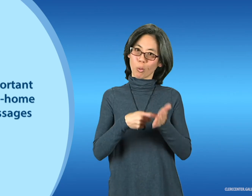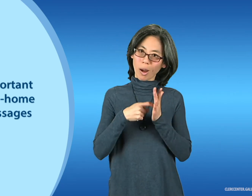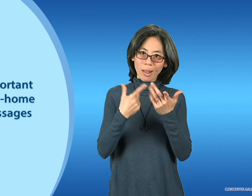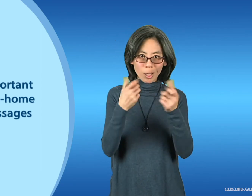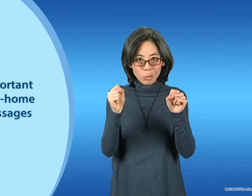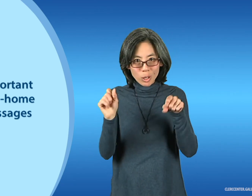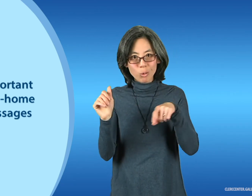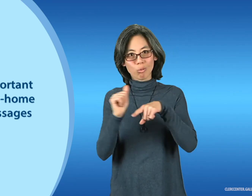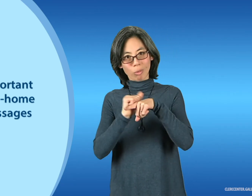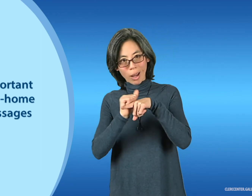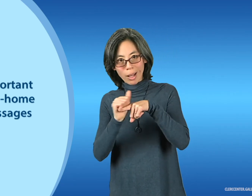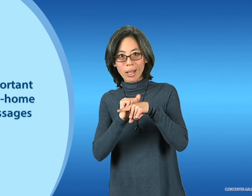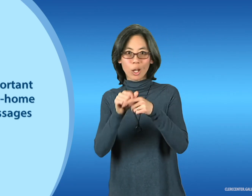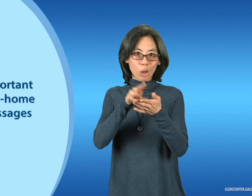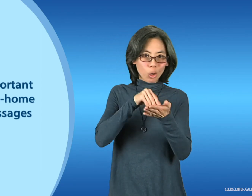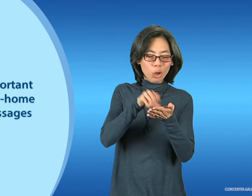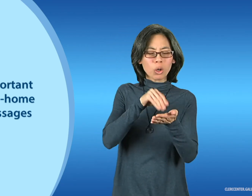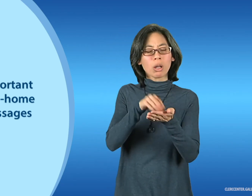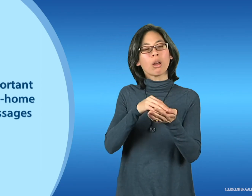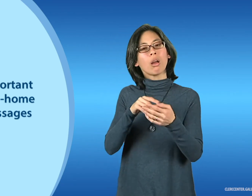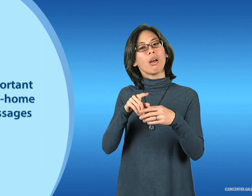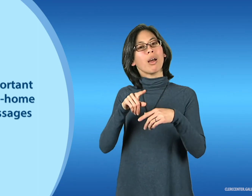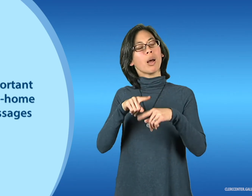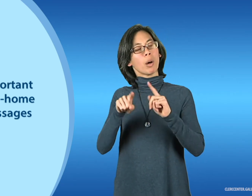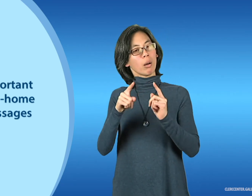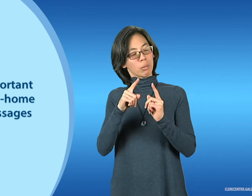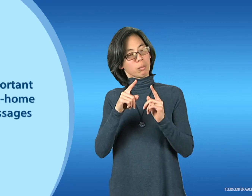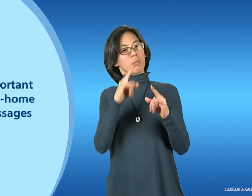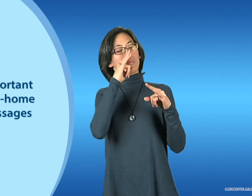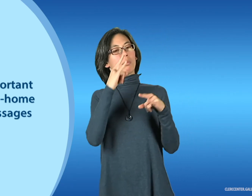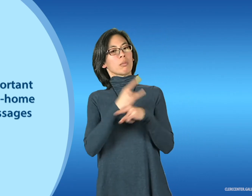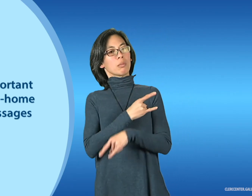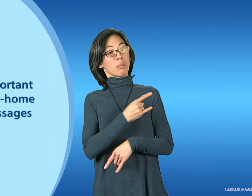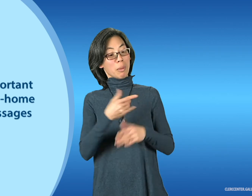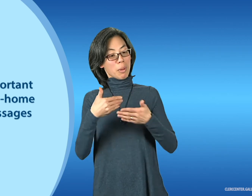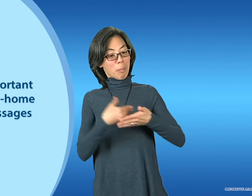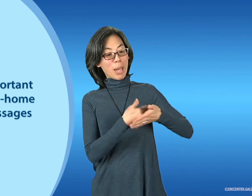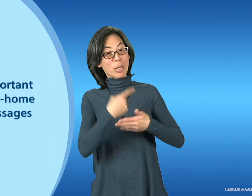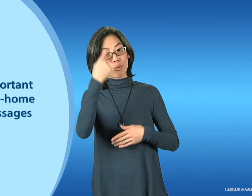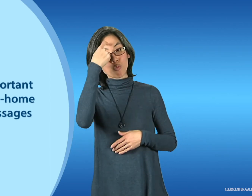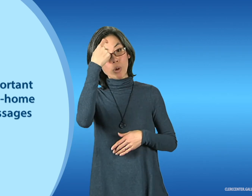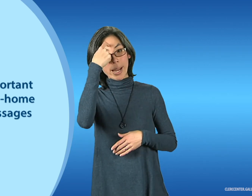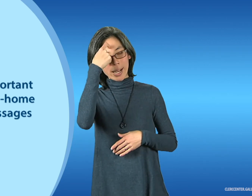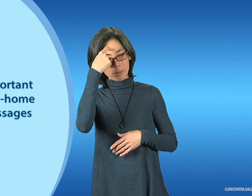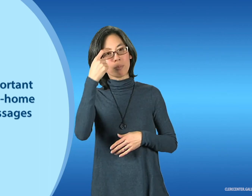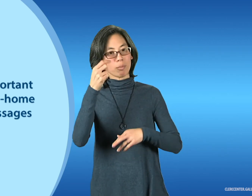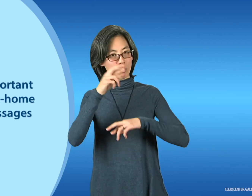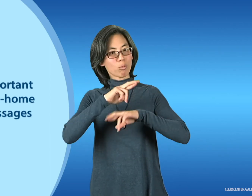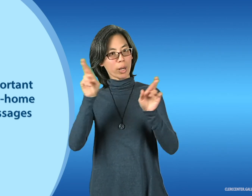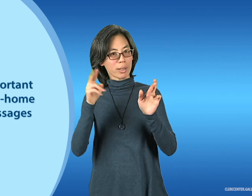They require linguists with training and learning to figure out what these patterns are. But amazingly, babies' brains are already ready